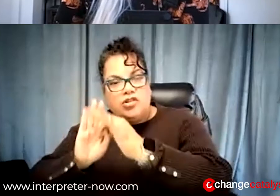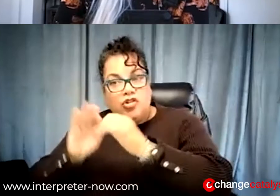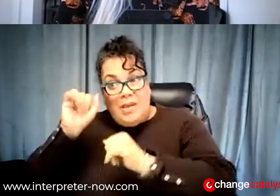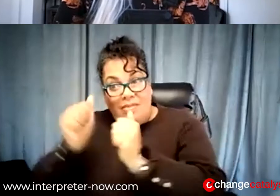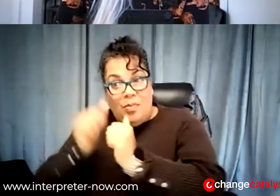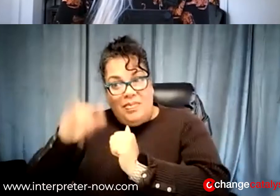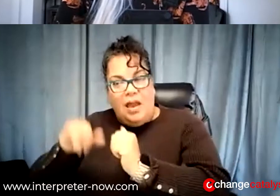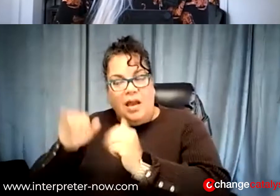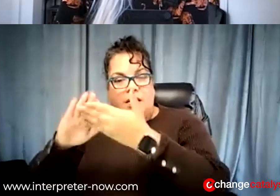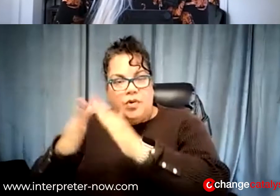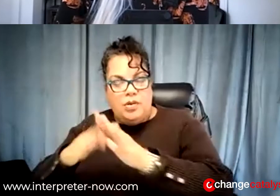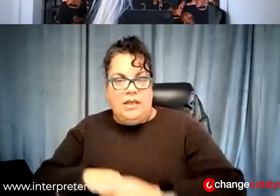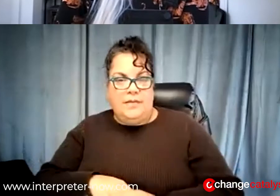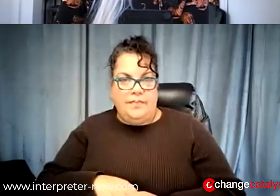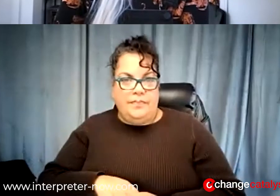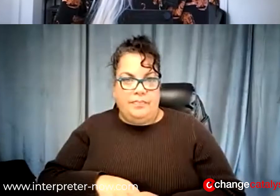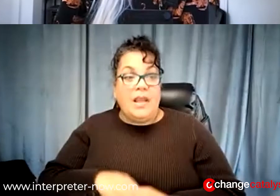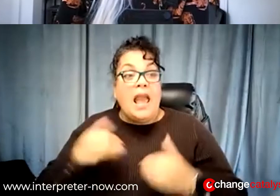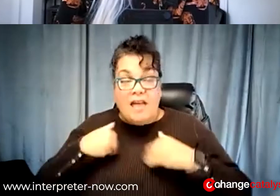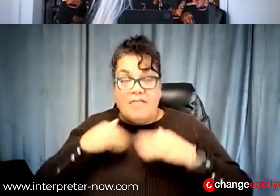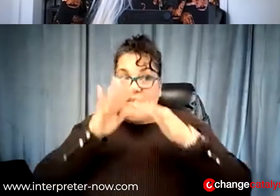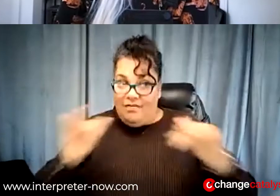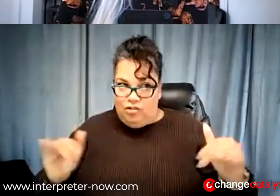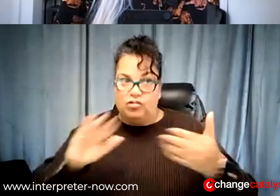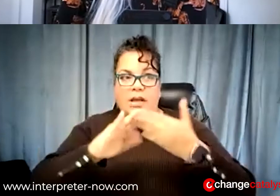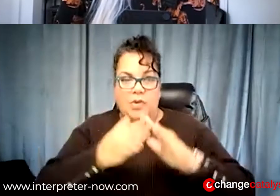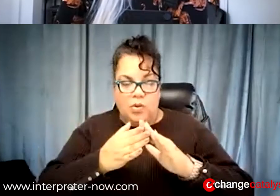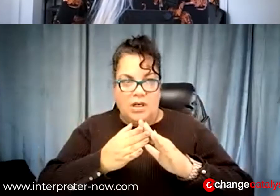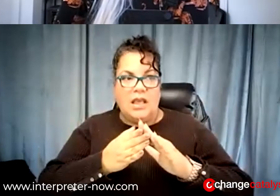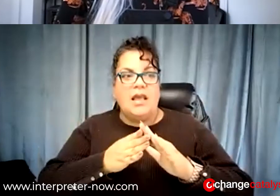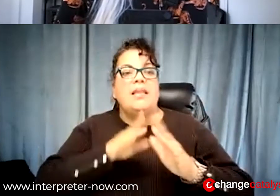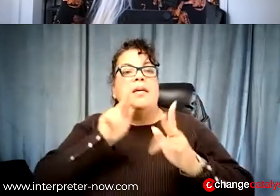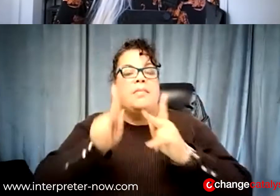And so, having a diverse community of people that you're building the platform for and